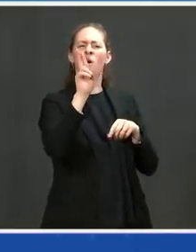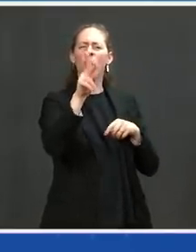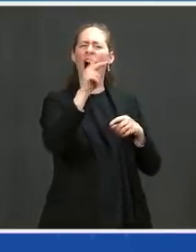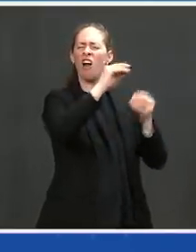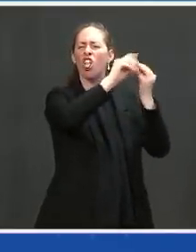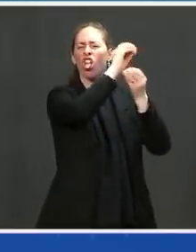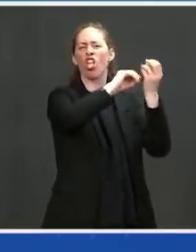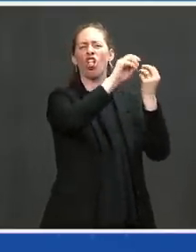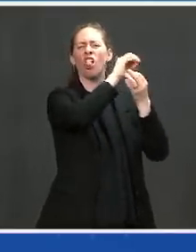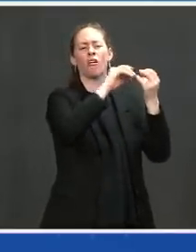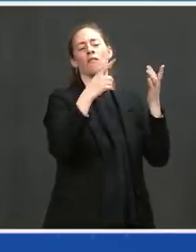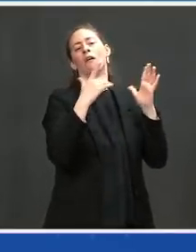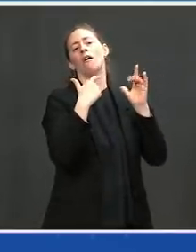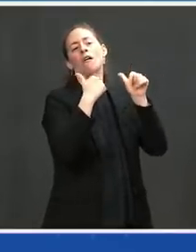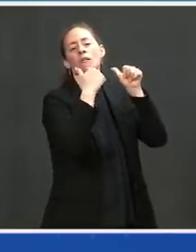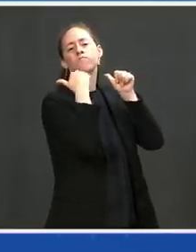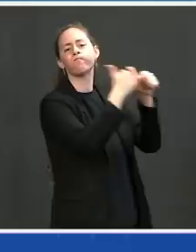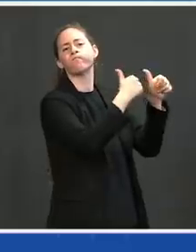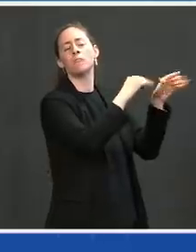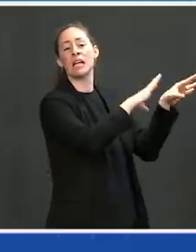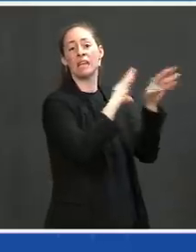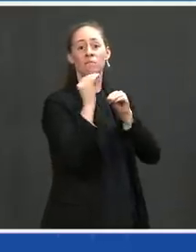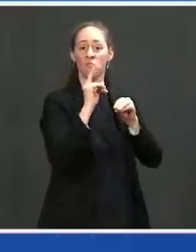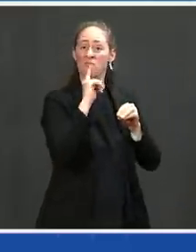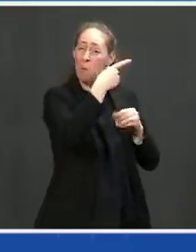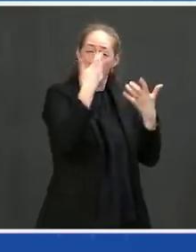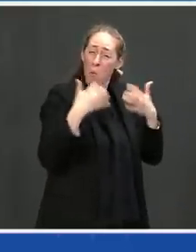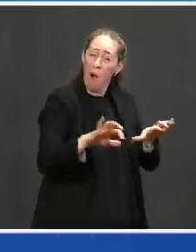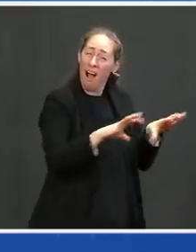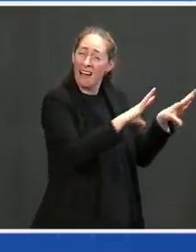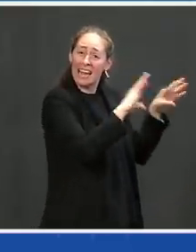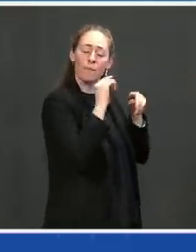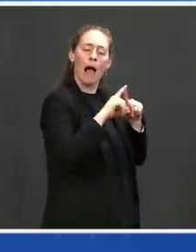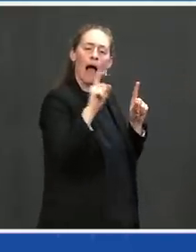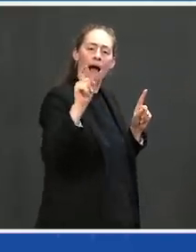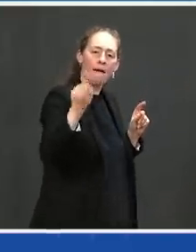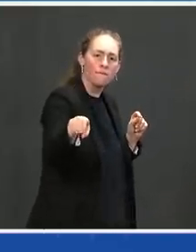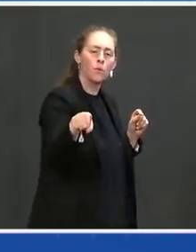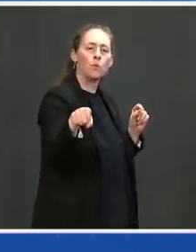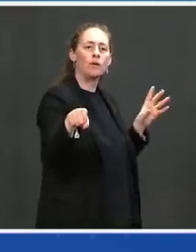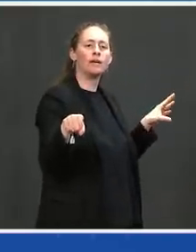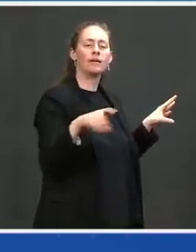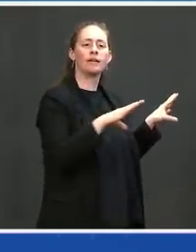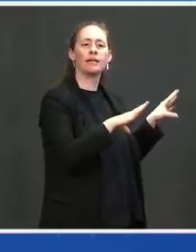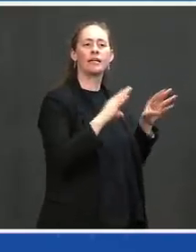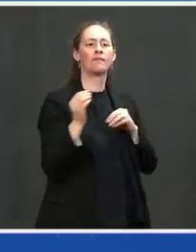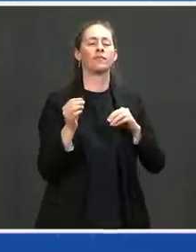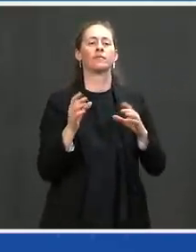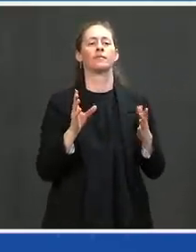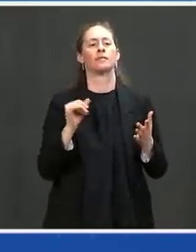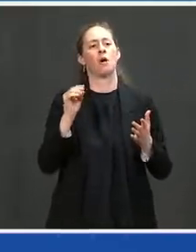But they had no choice. So you got -- we can't -- I can't guarantee we're going to solve everything,